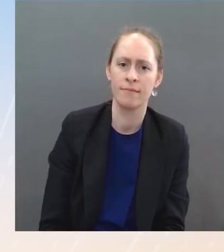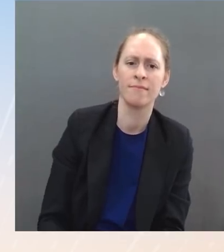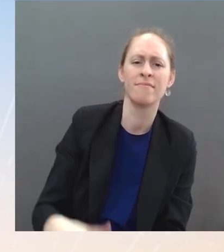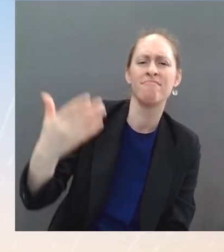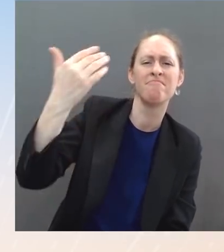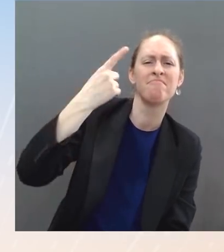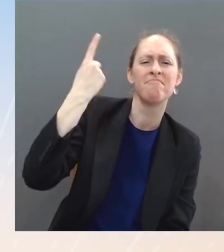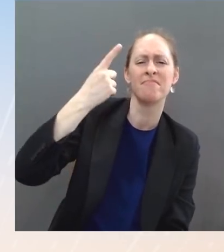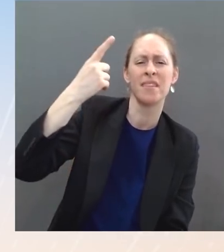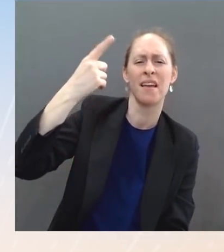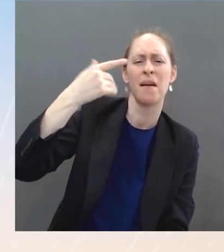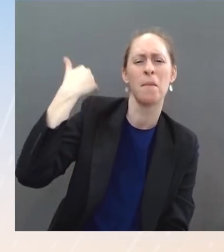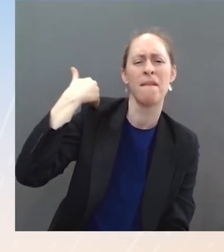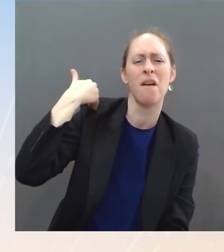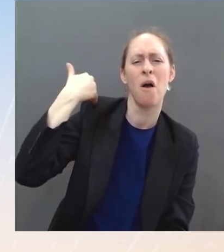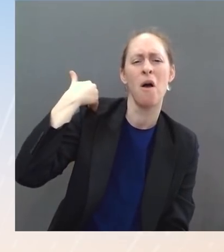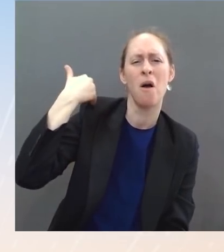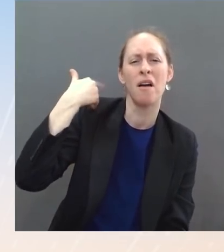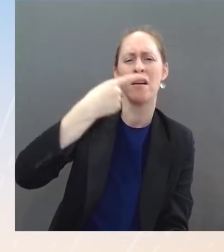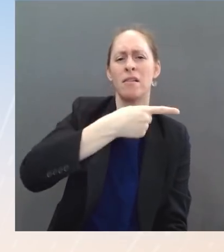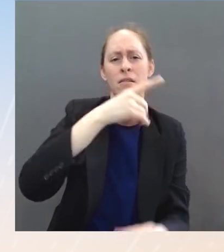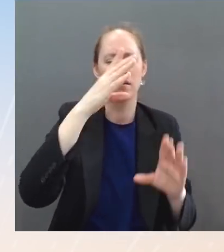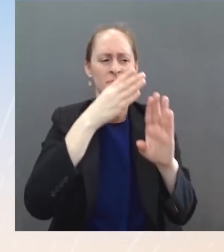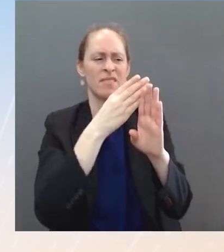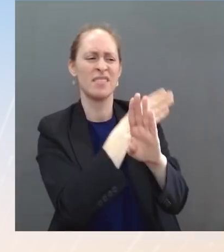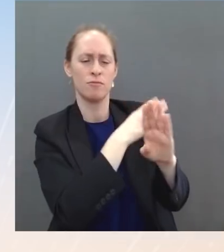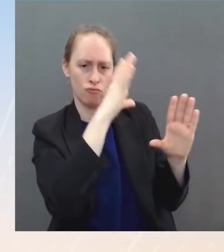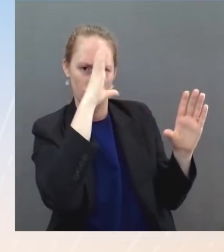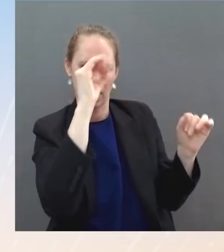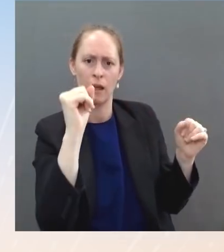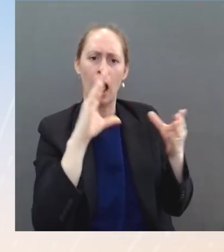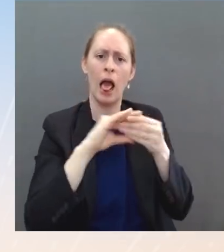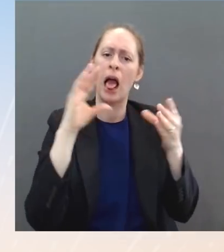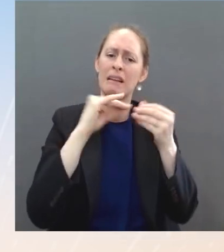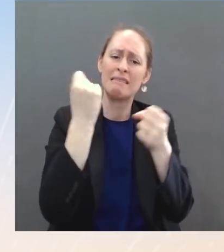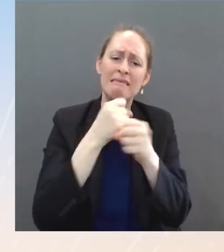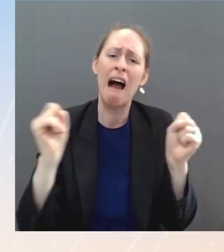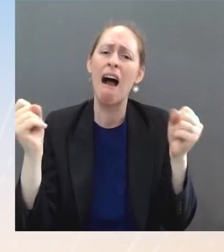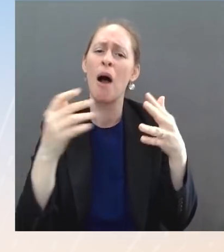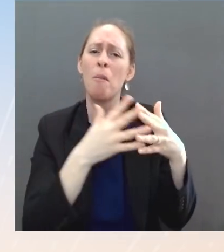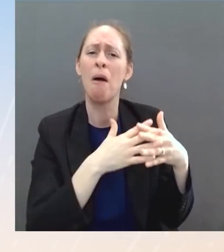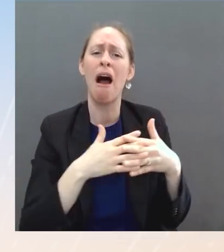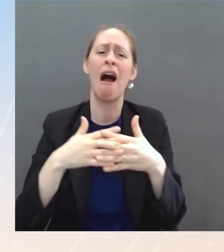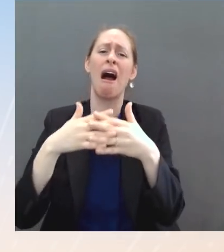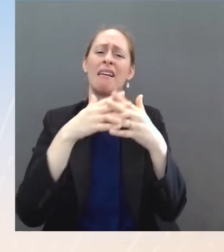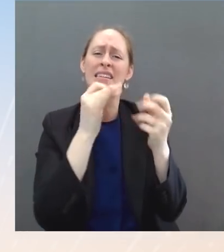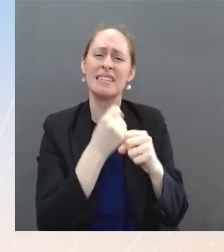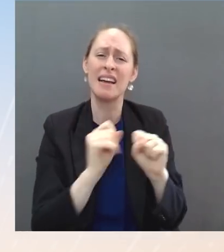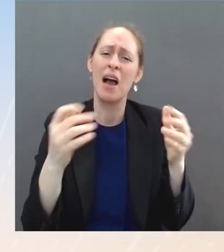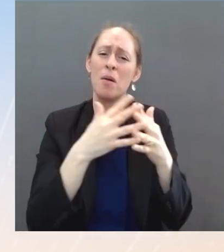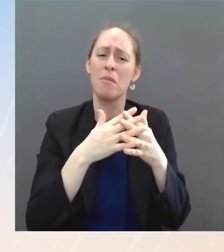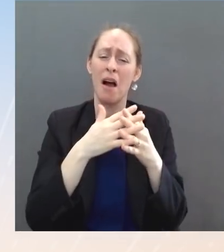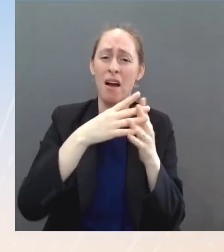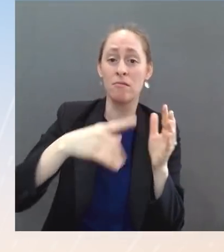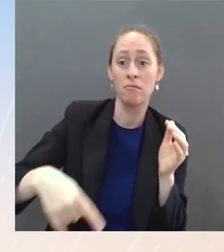decrying the response that you all in the White House have been giving to this war in Ukraine. He said if he was in here in office,